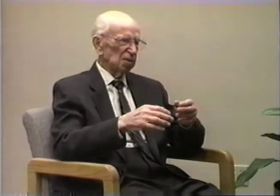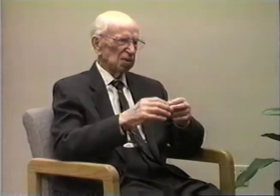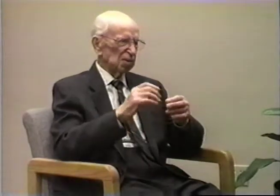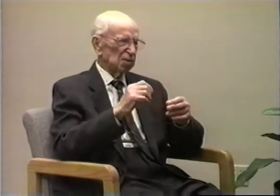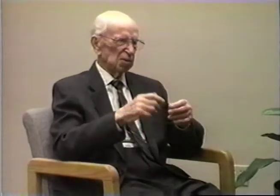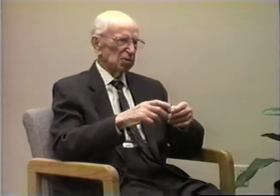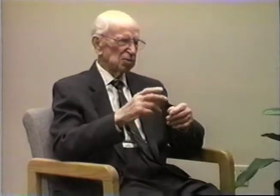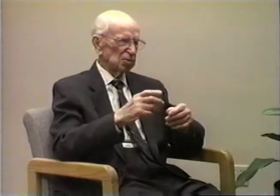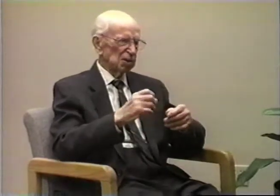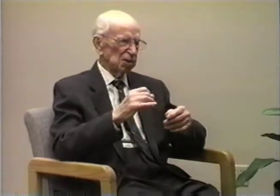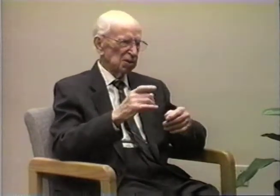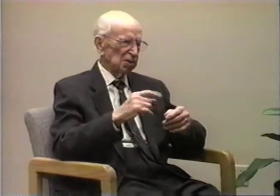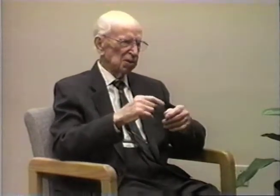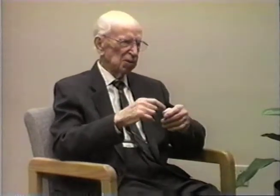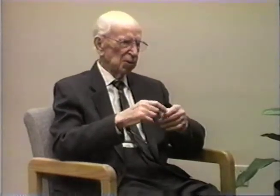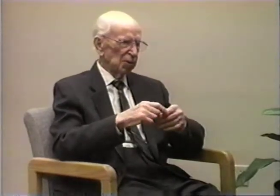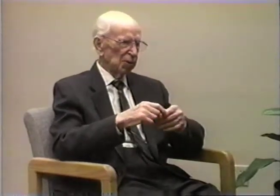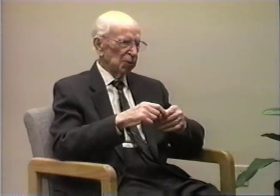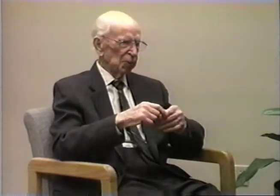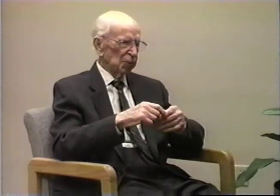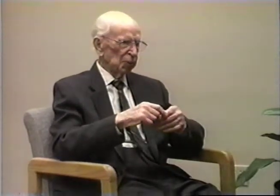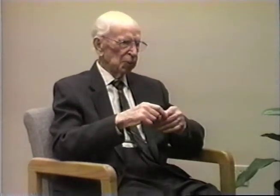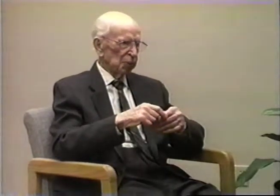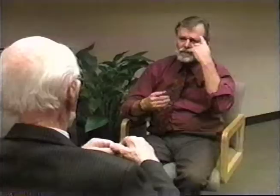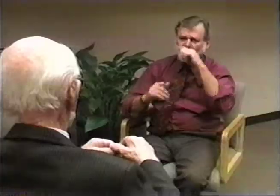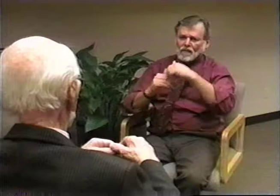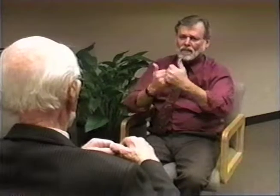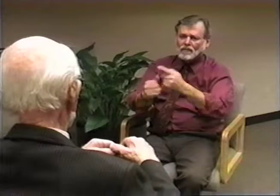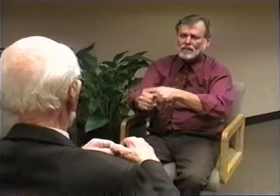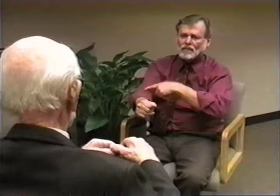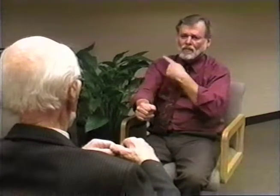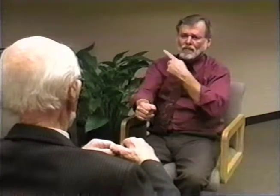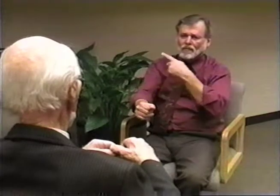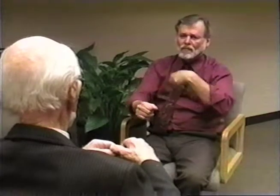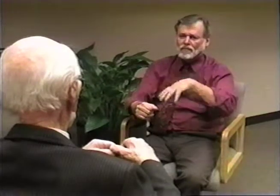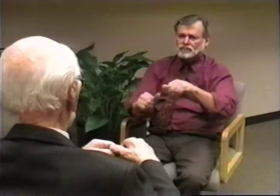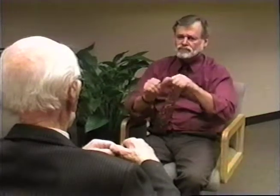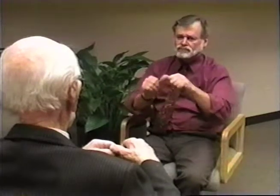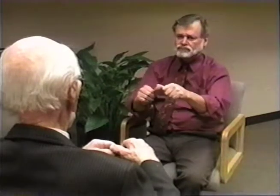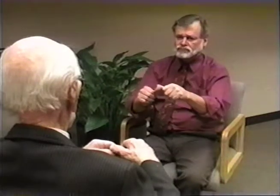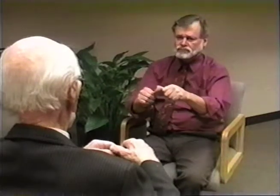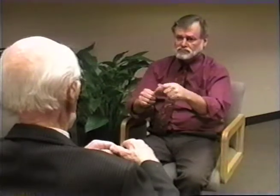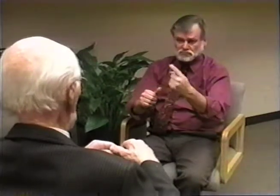so we just decided to get rid of it.